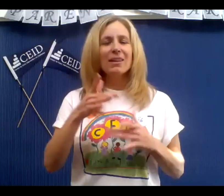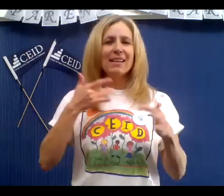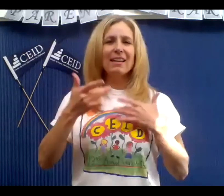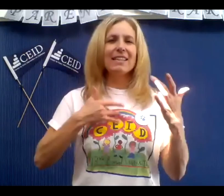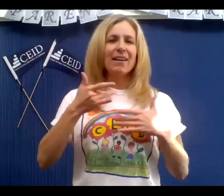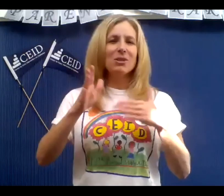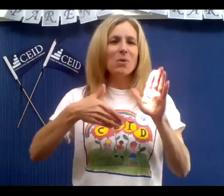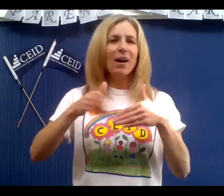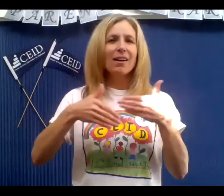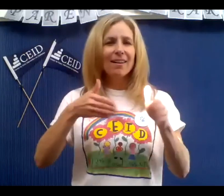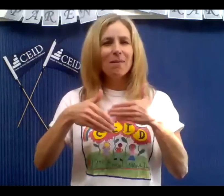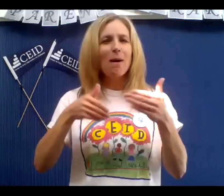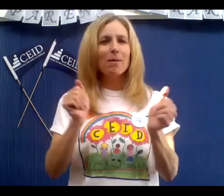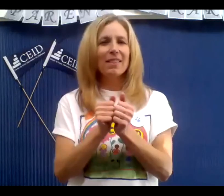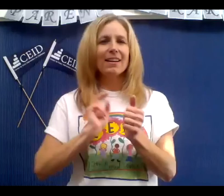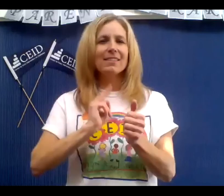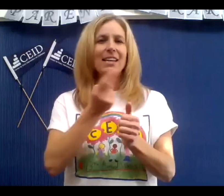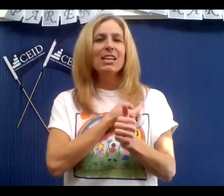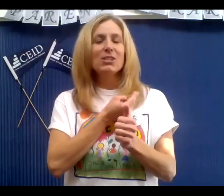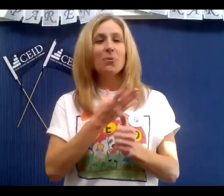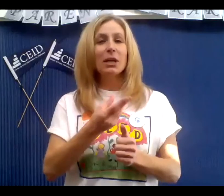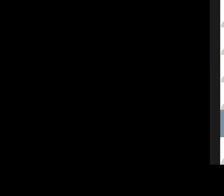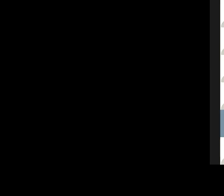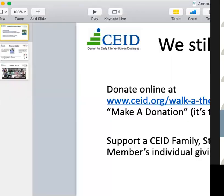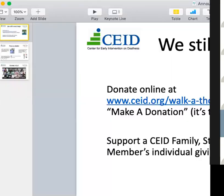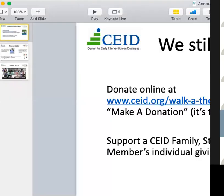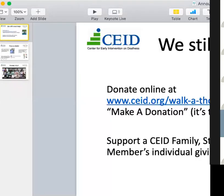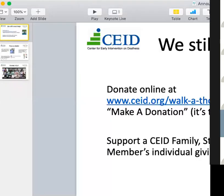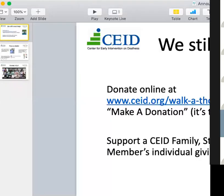we're excited to have you walk with us. So we're gonna share some tips.